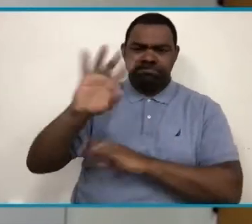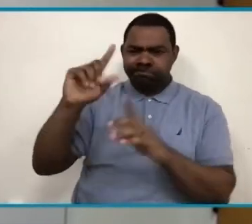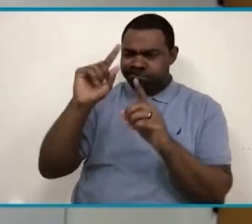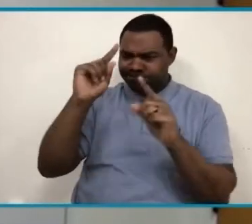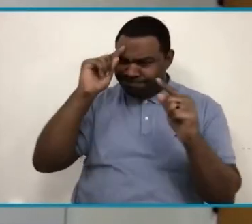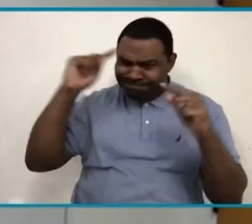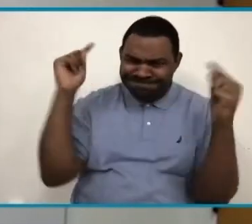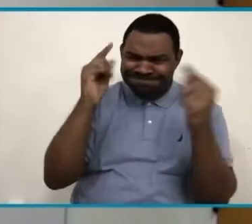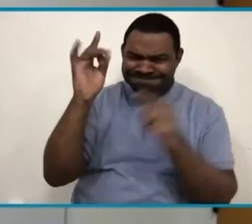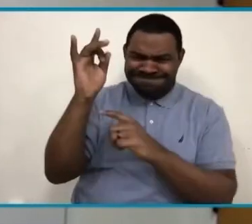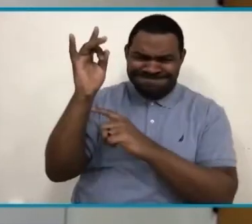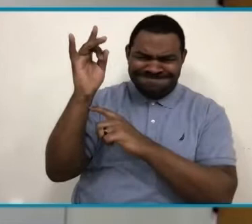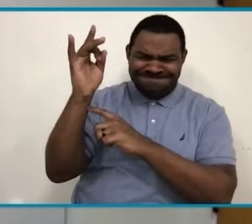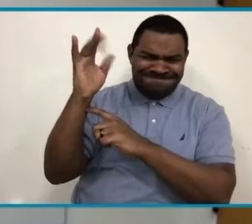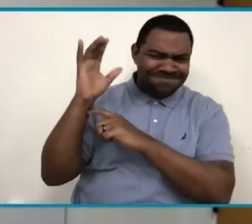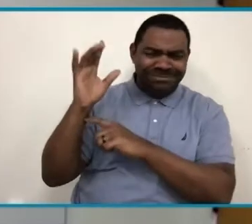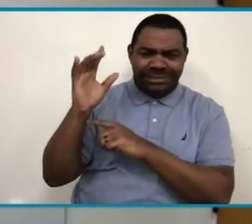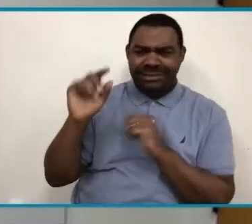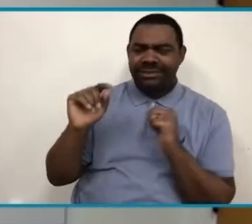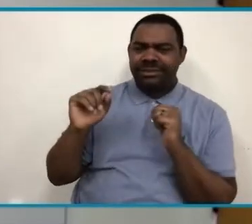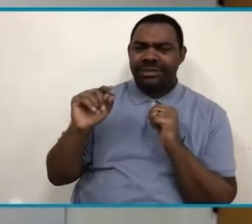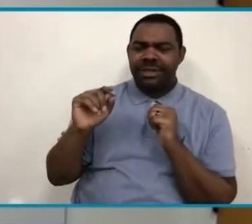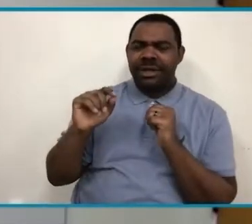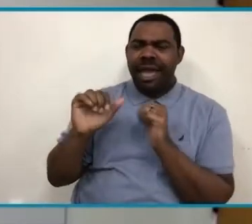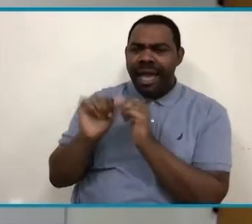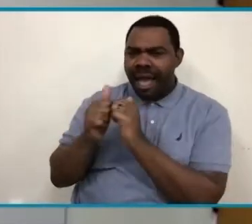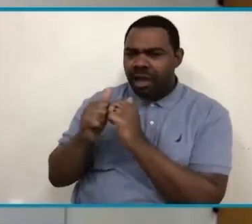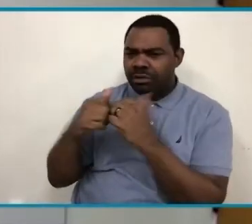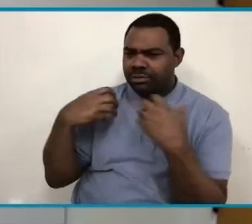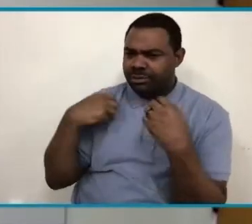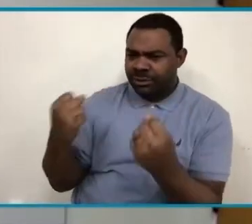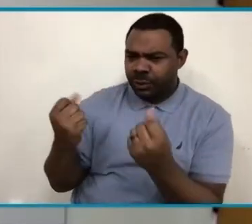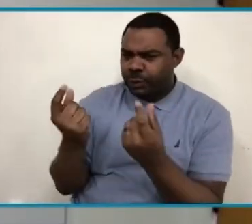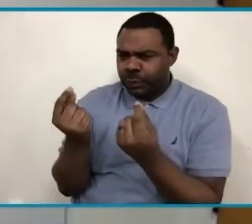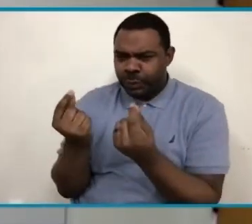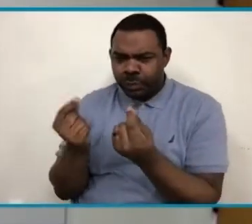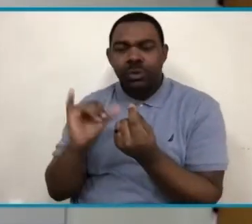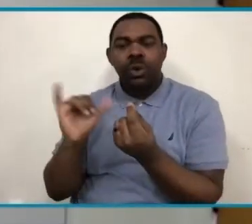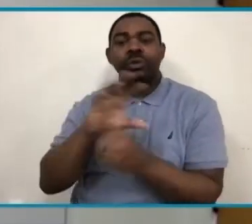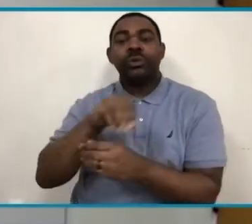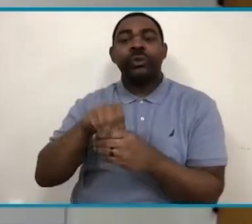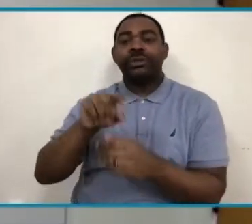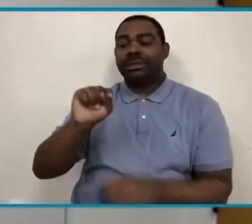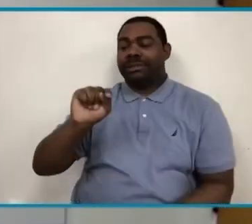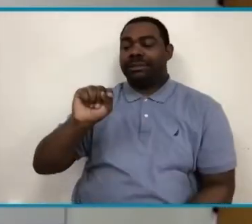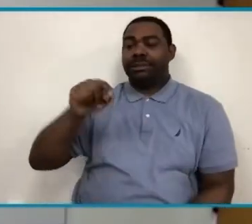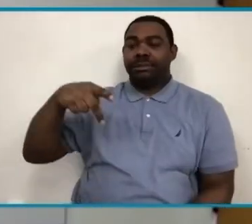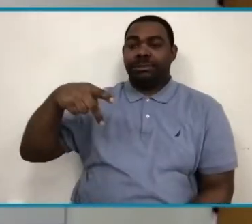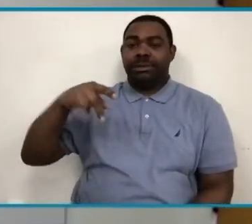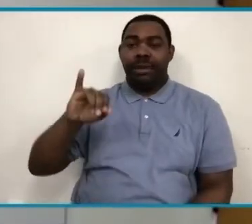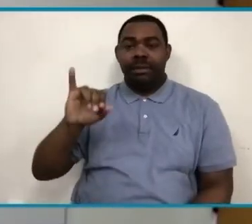recovery including sequelae of TBI in veterans’ post-traumatic stress disorder which is part